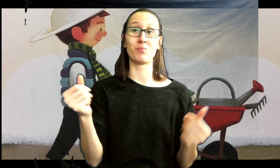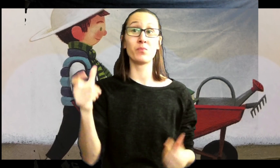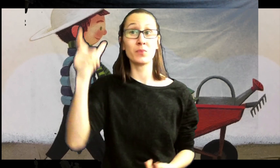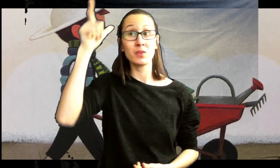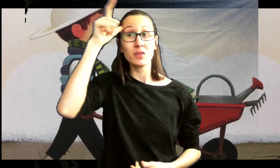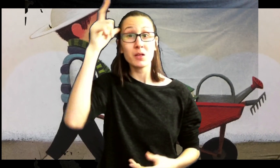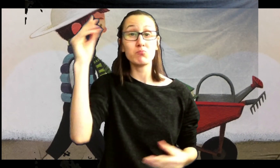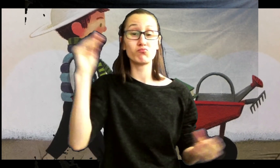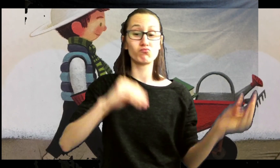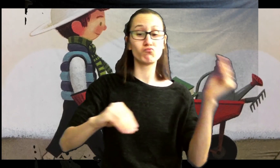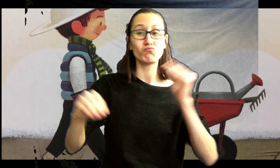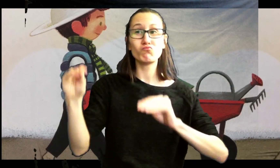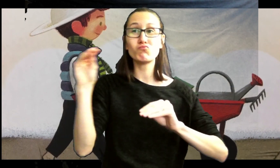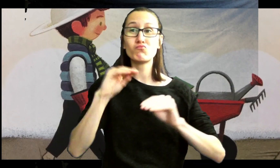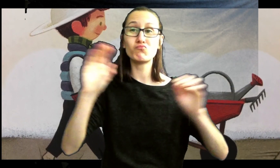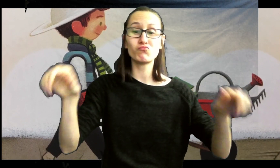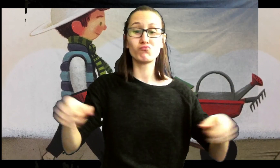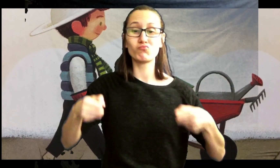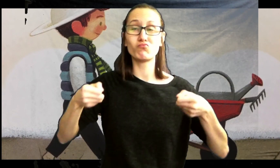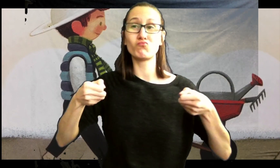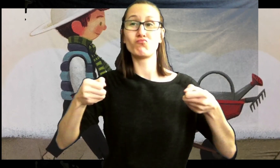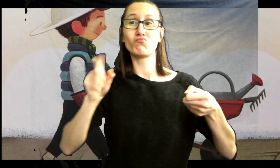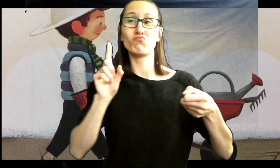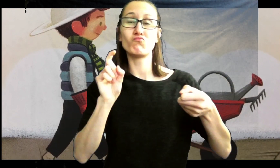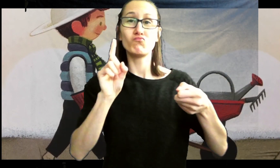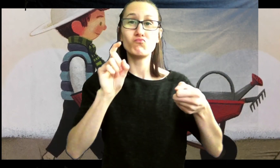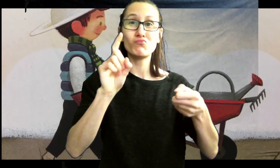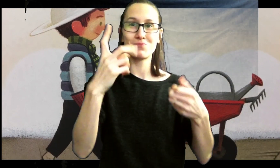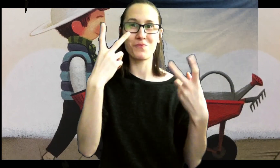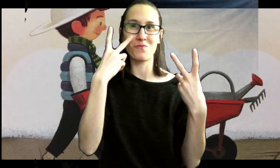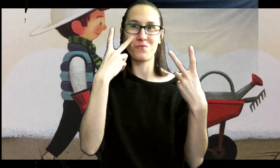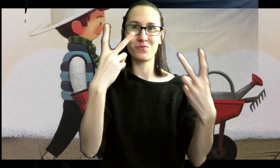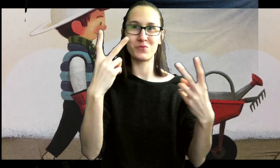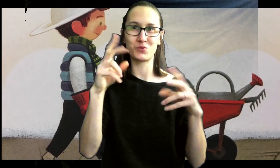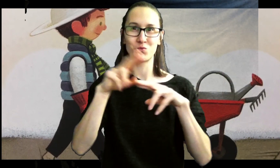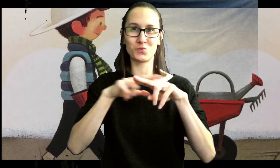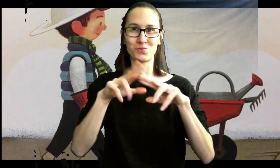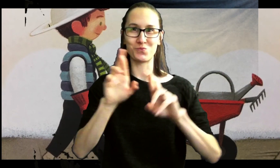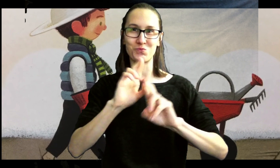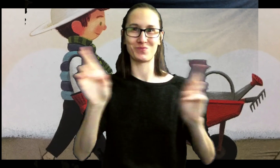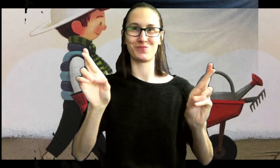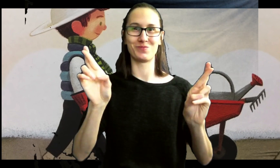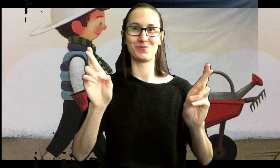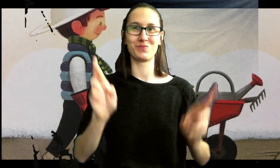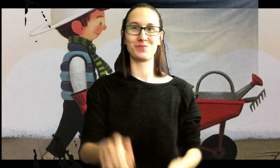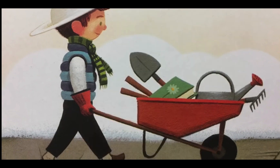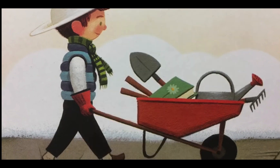and Liam rolled his new gardening gear over to the railway.